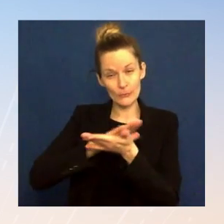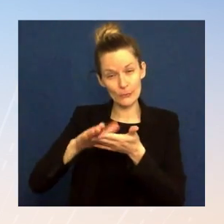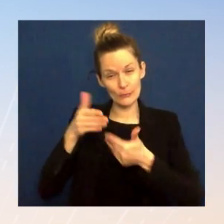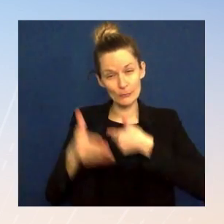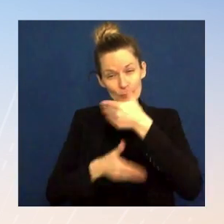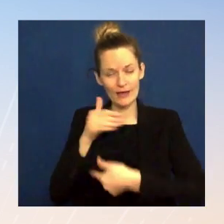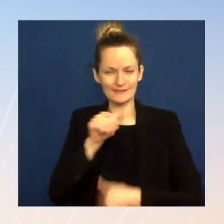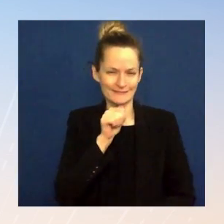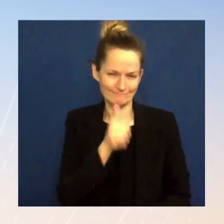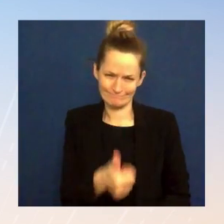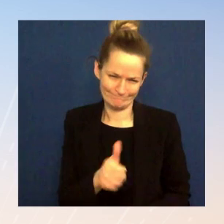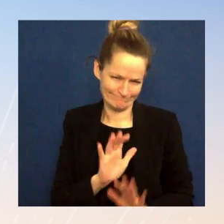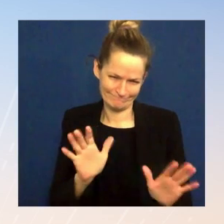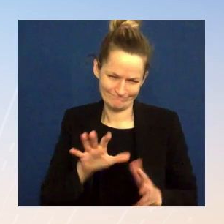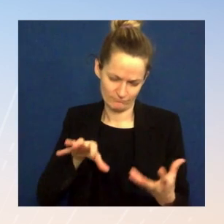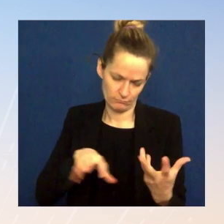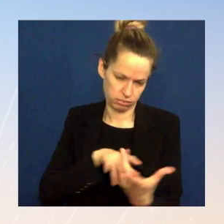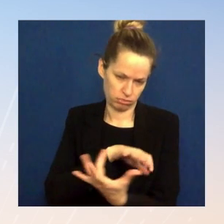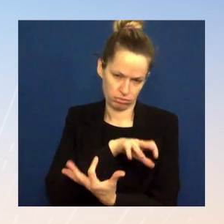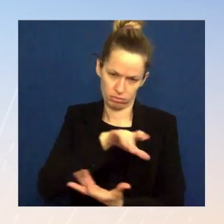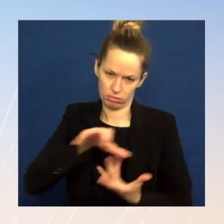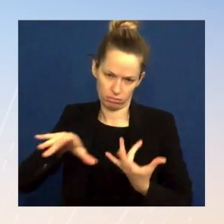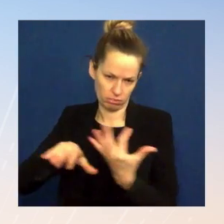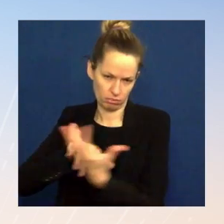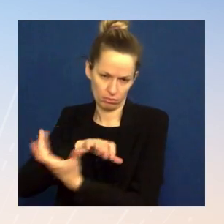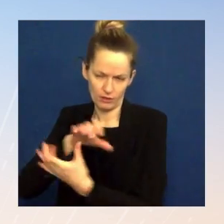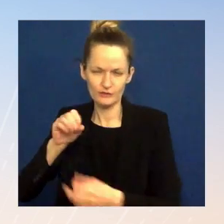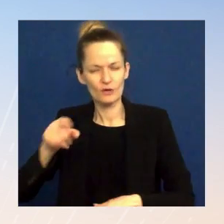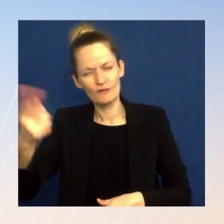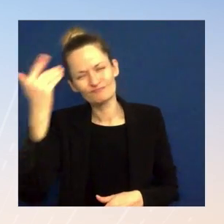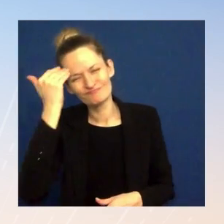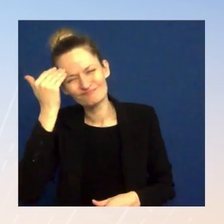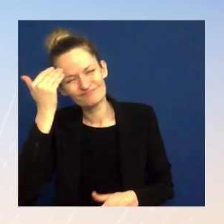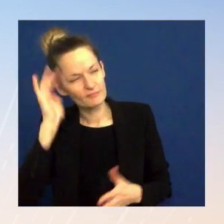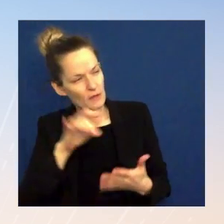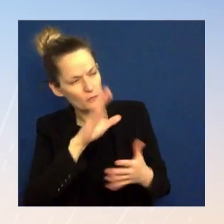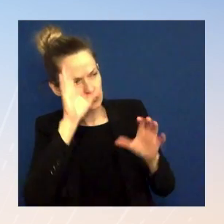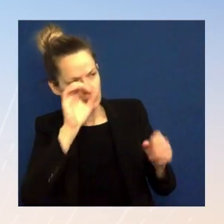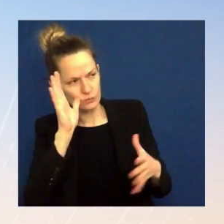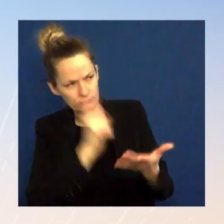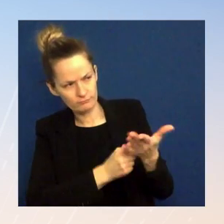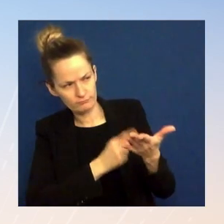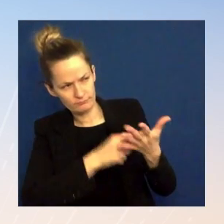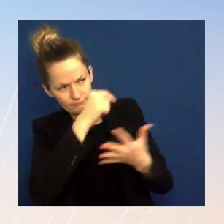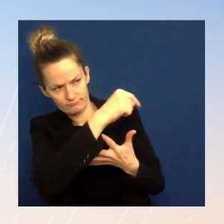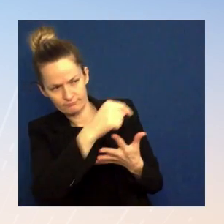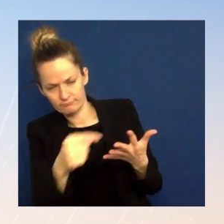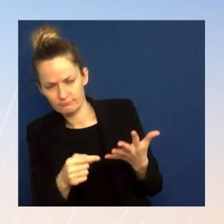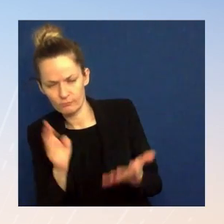The Press: Well, on that, I get the idea that global leaders are sophisticated